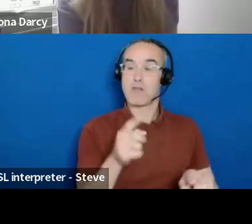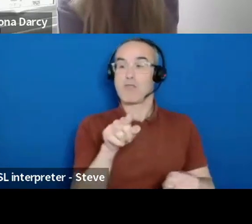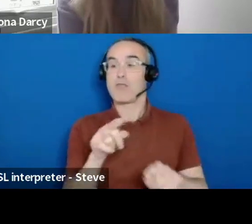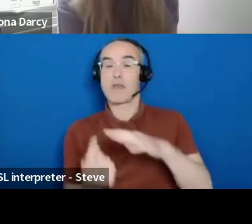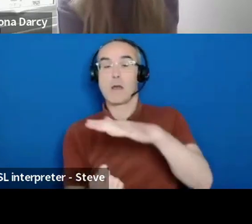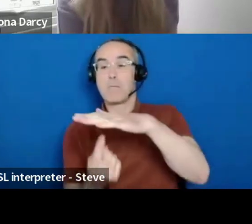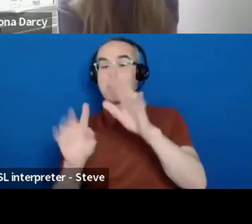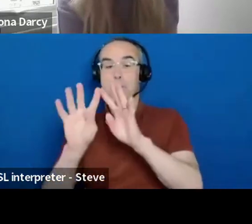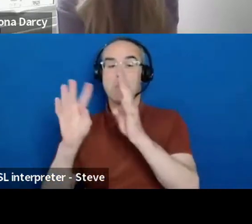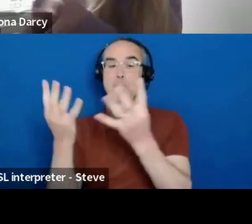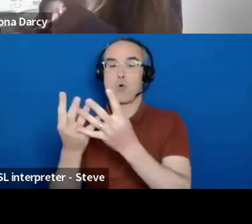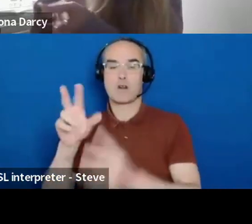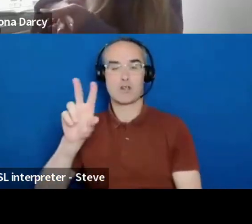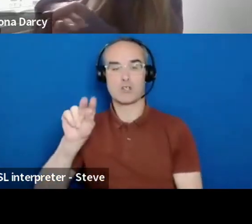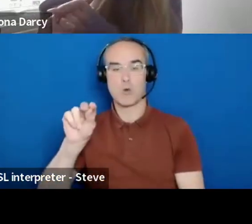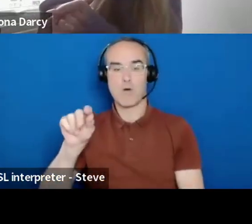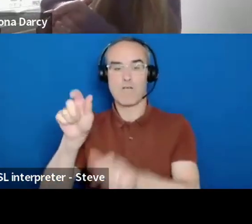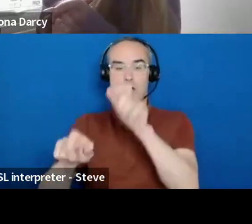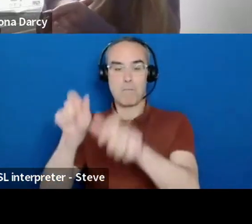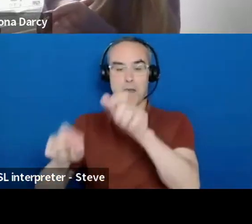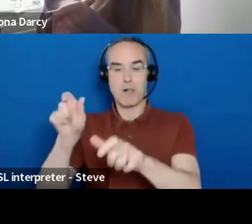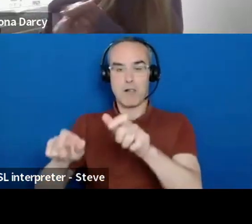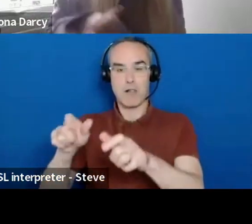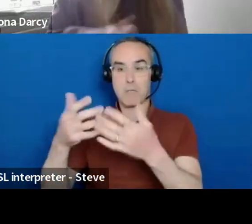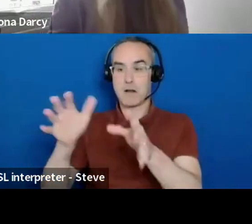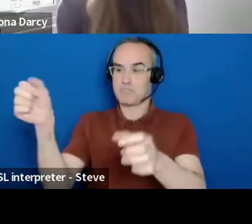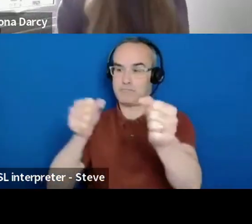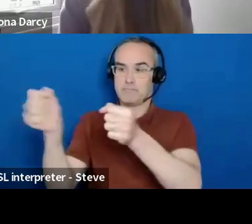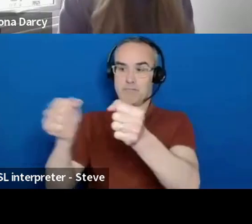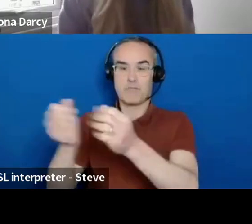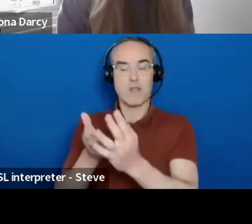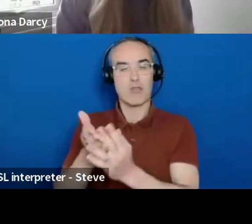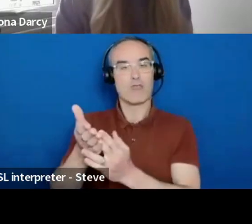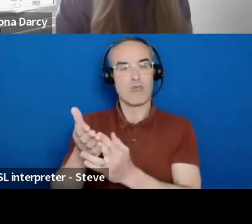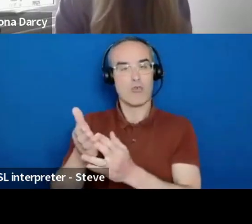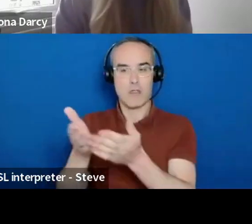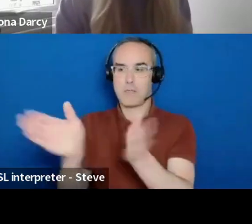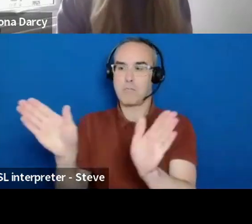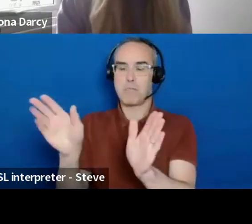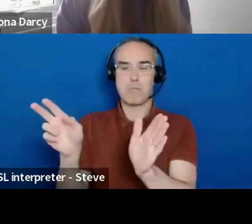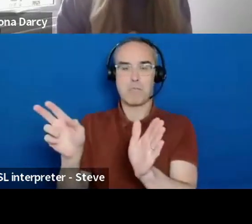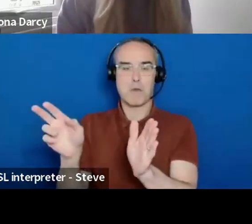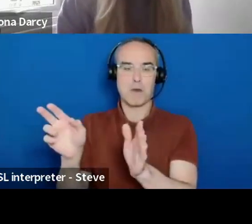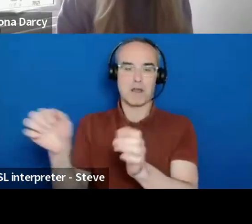people that are appointed through public appointments. So yeah, there's always lots of different